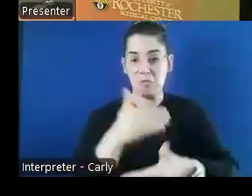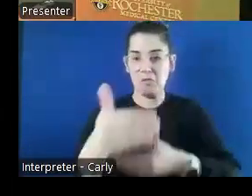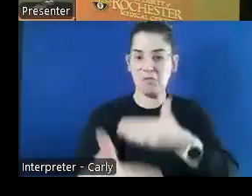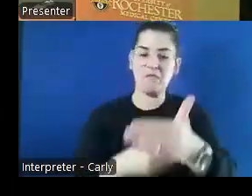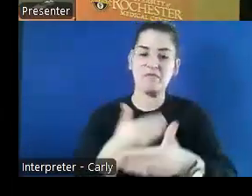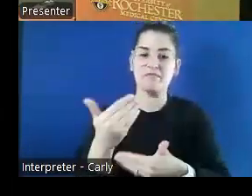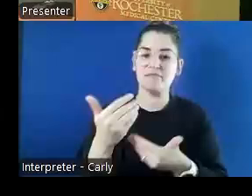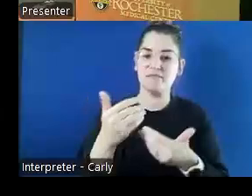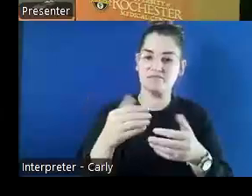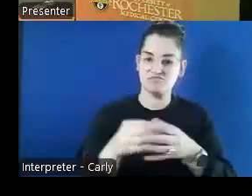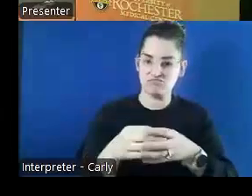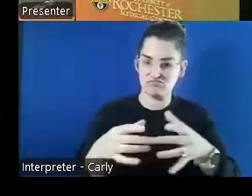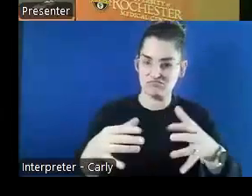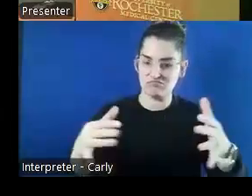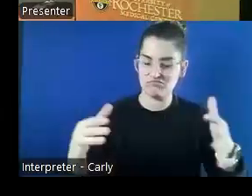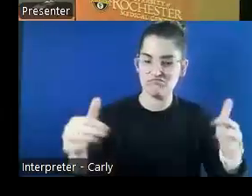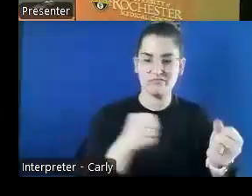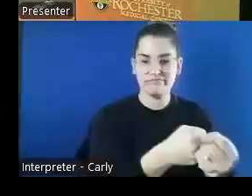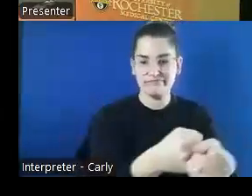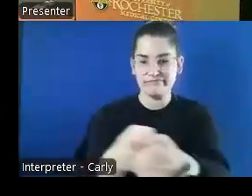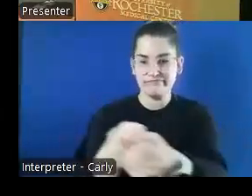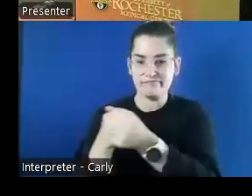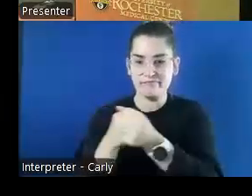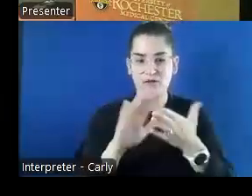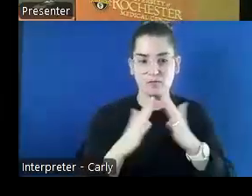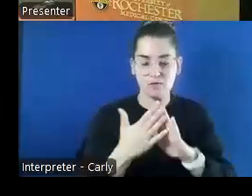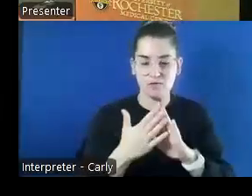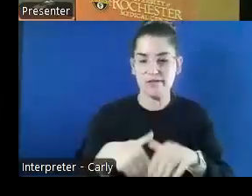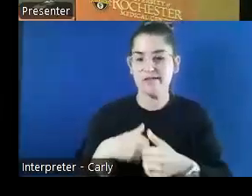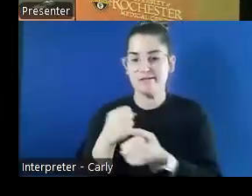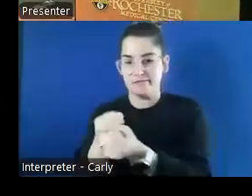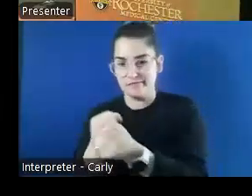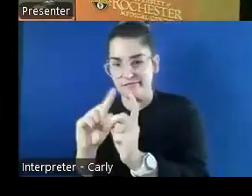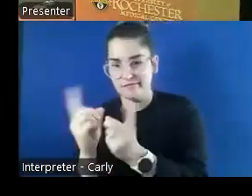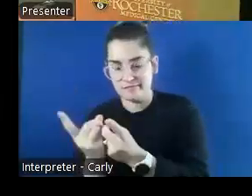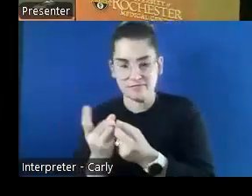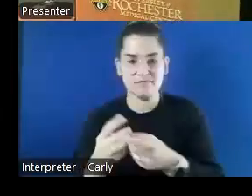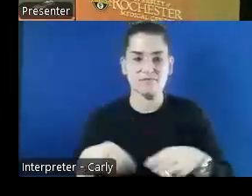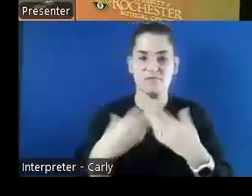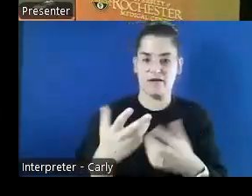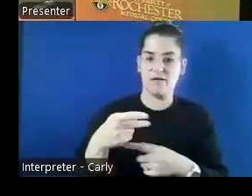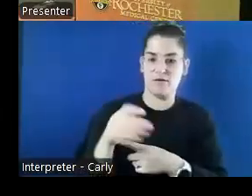department to develop a primary care practice so myips has been around for the longest um and